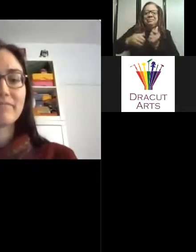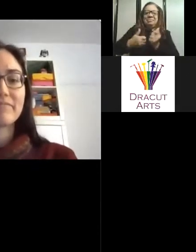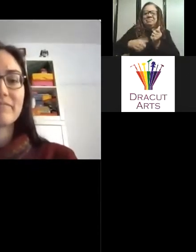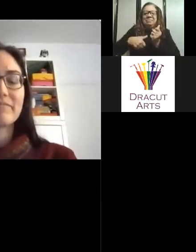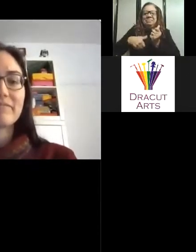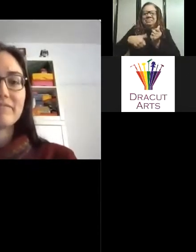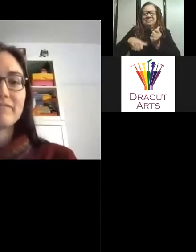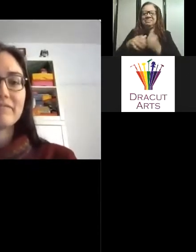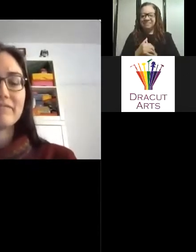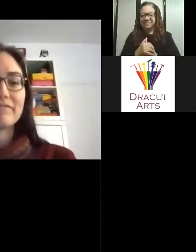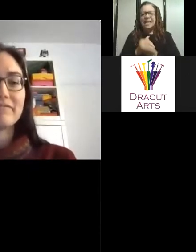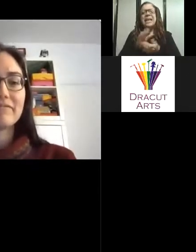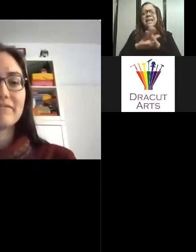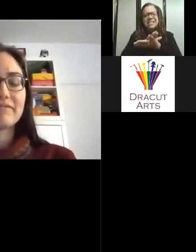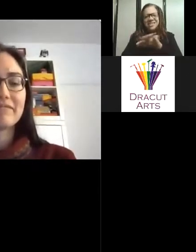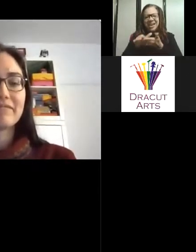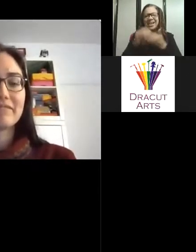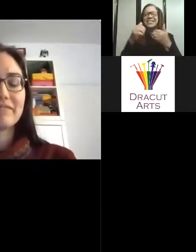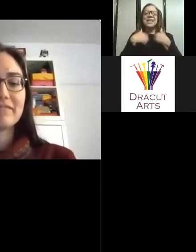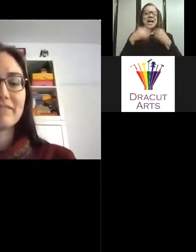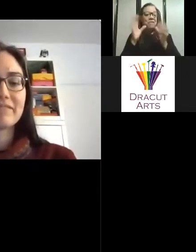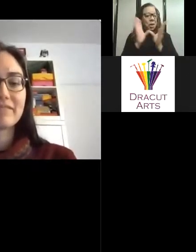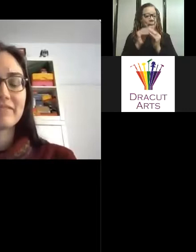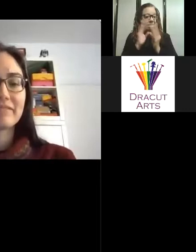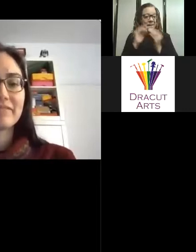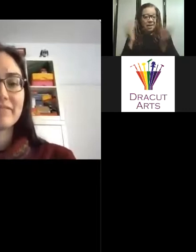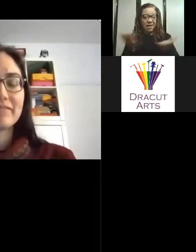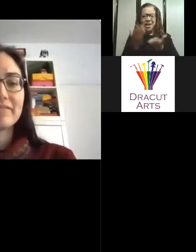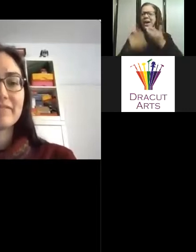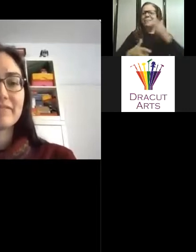it's nice to have a little meeting here, and um and I'm excited to share some